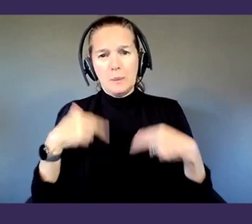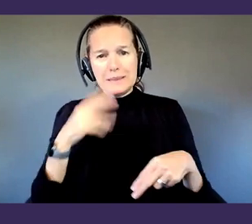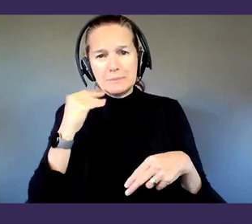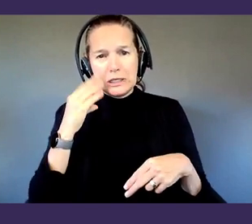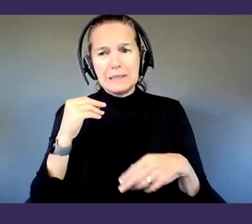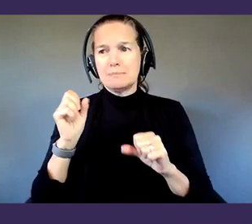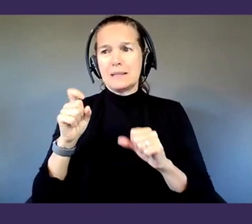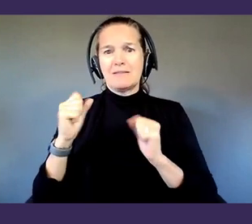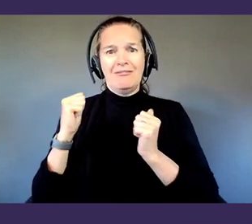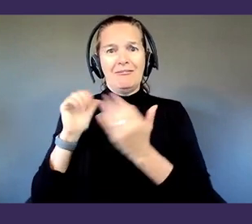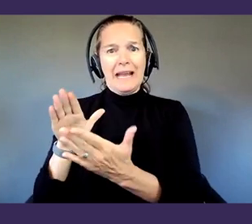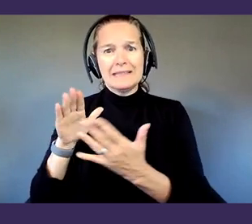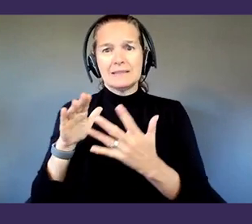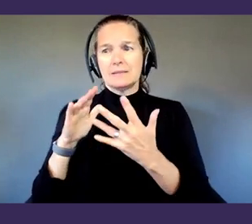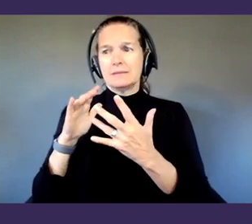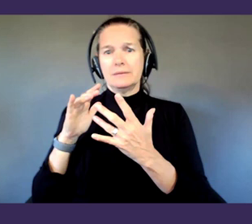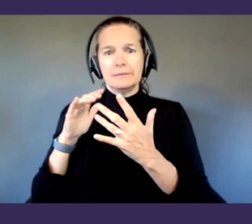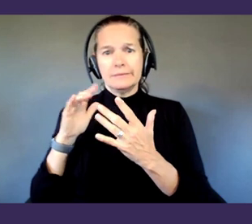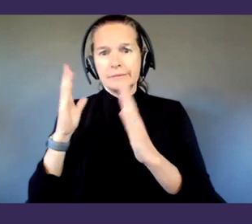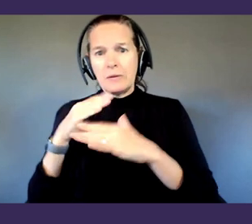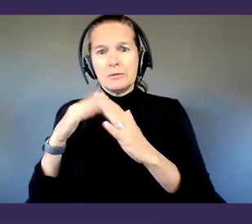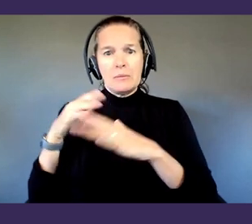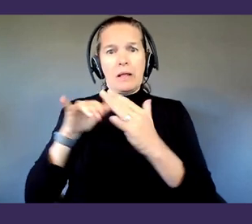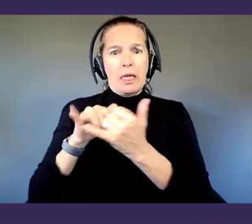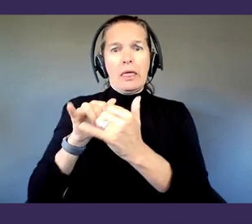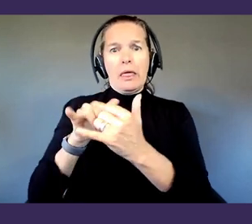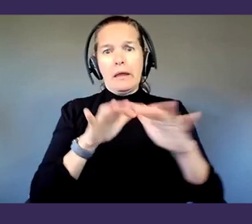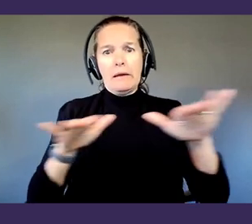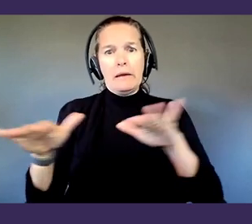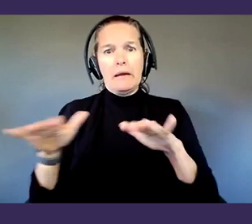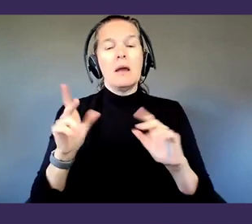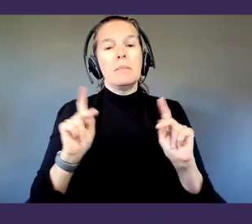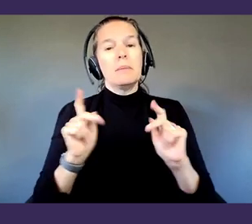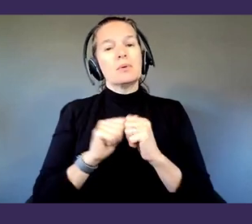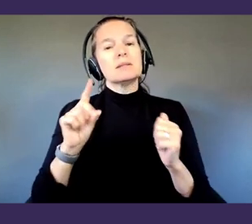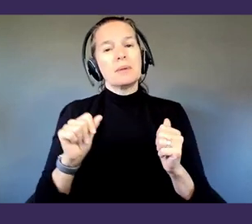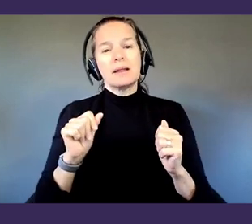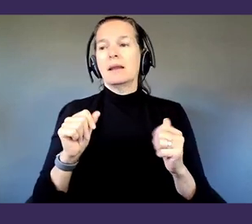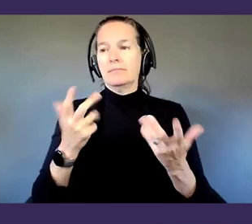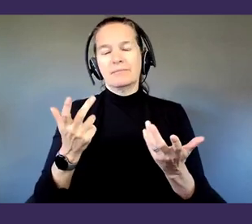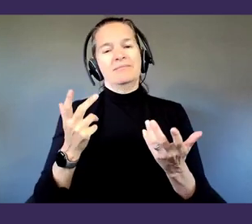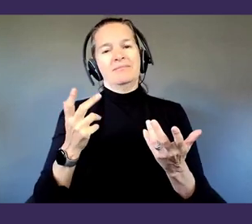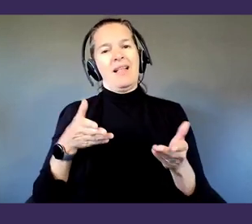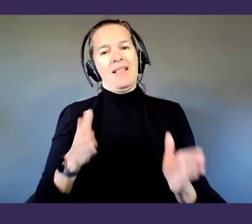And individuals with disabilities deserve to take risks and make mistakes, and that's how they grow. It's how we all grow,